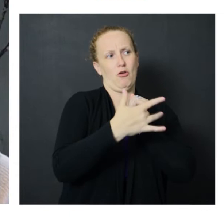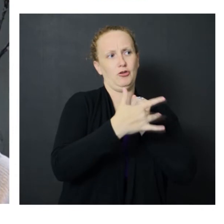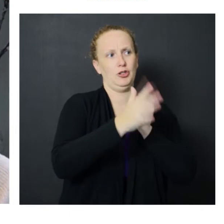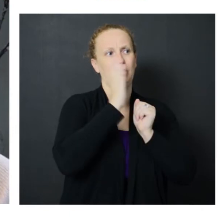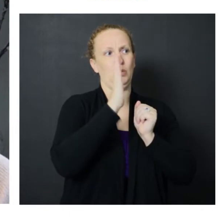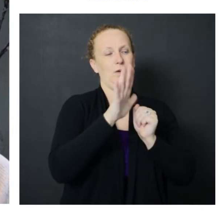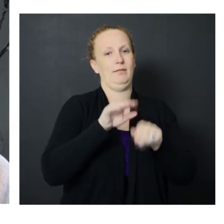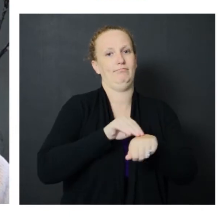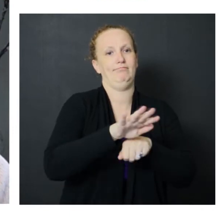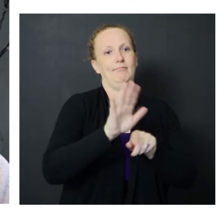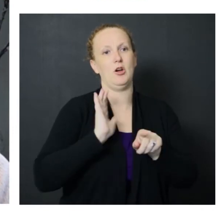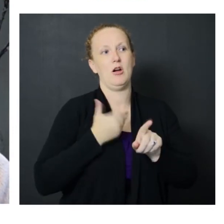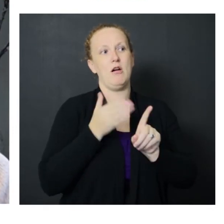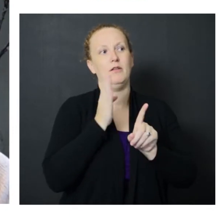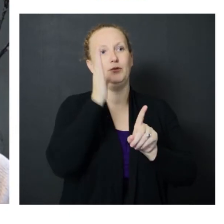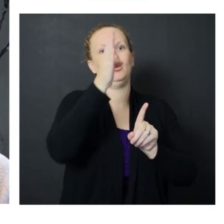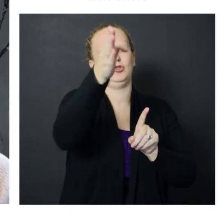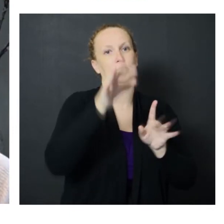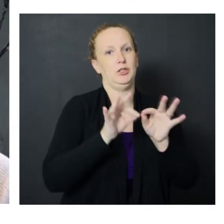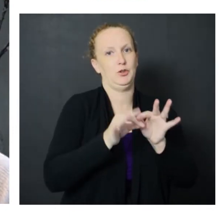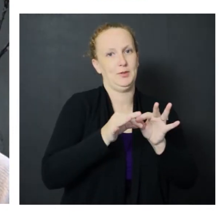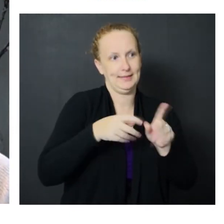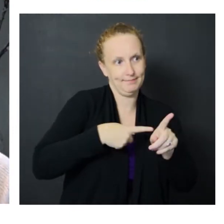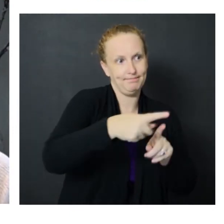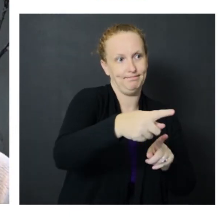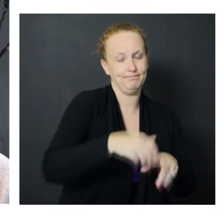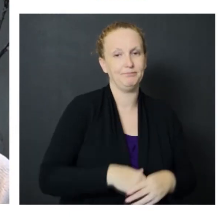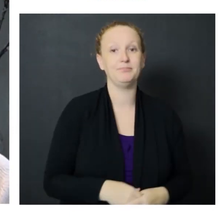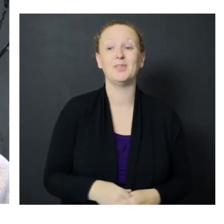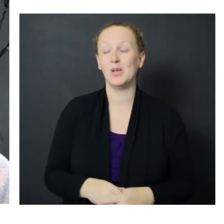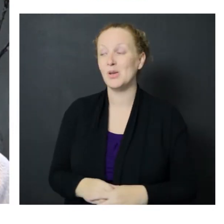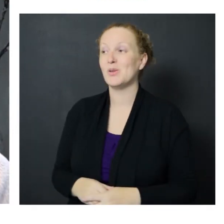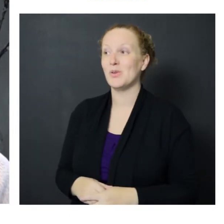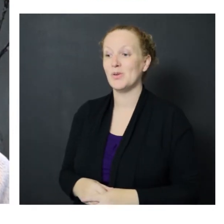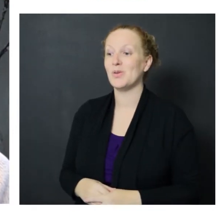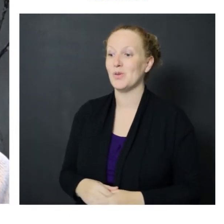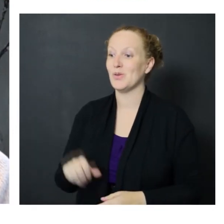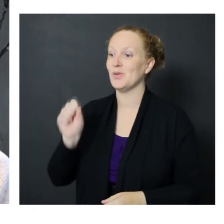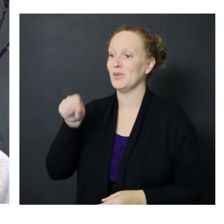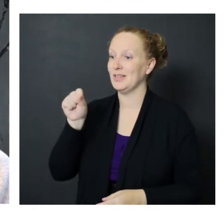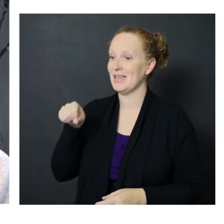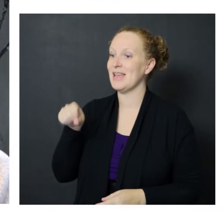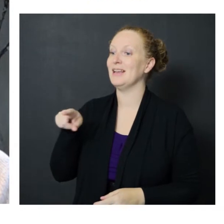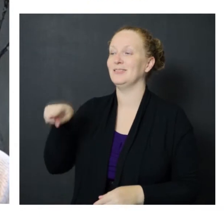world of interpreting? You know that is the question If you remember we discussed this part of